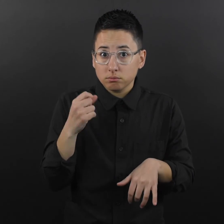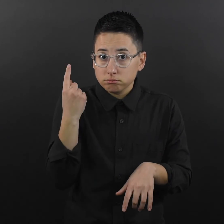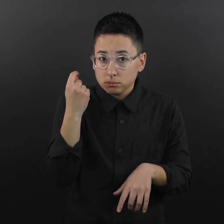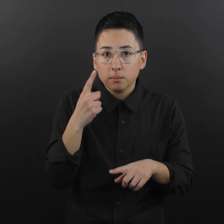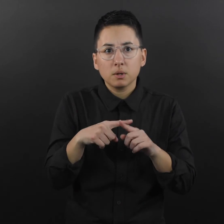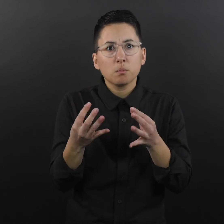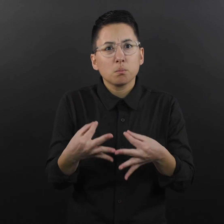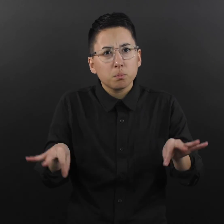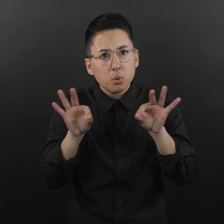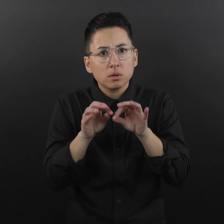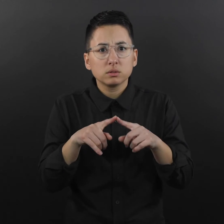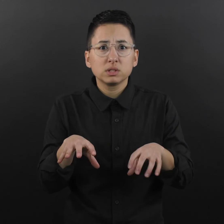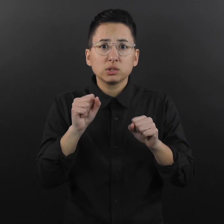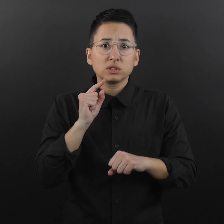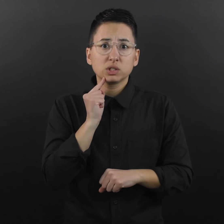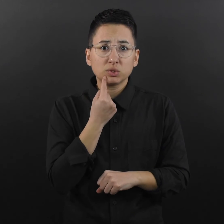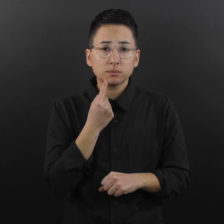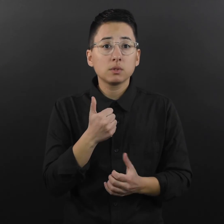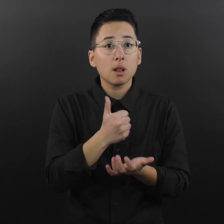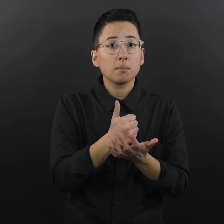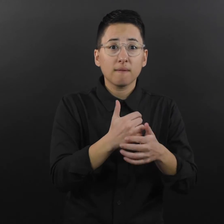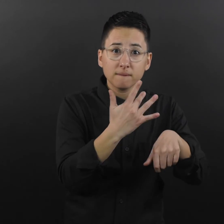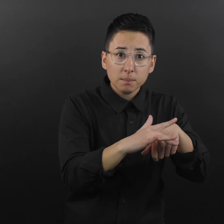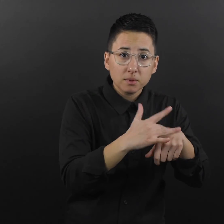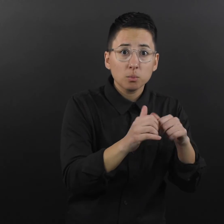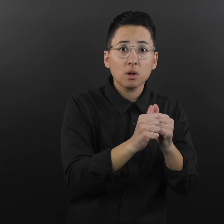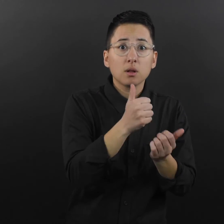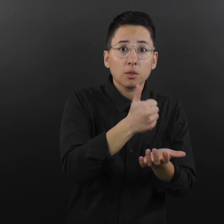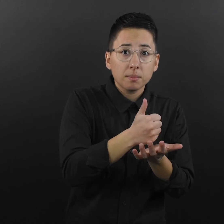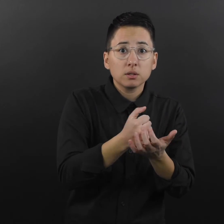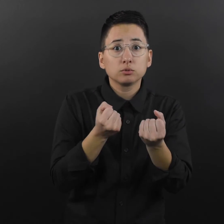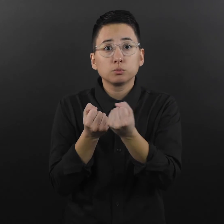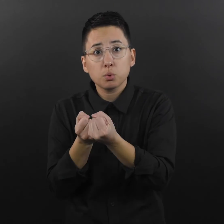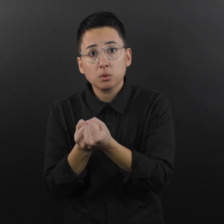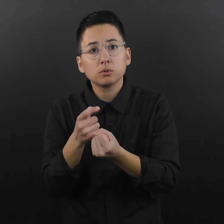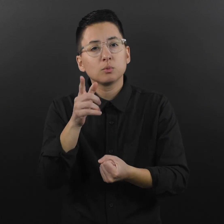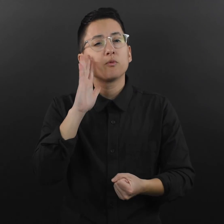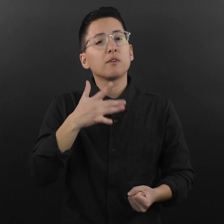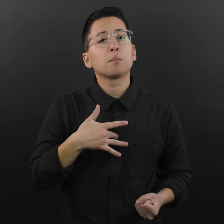important to take seriously. Help is available. With treatment and support, you will feel better.